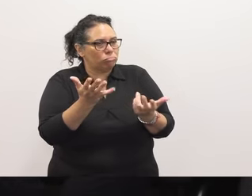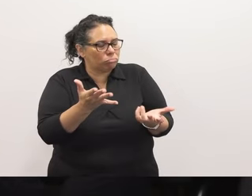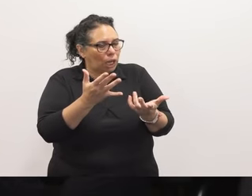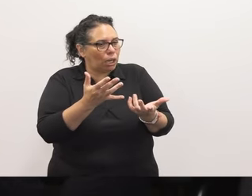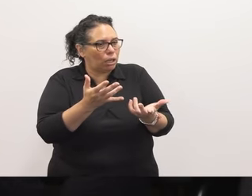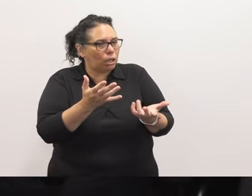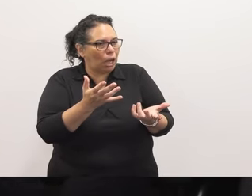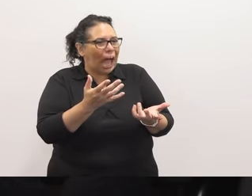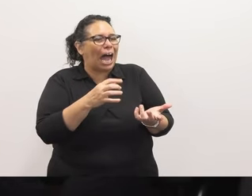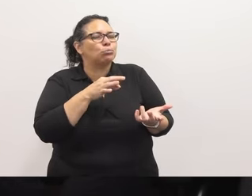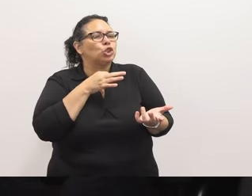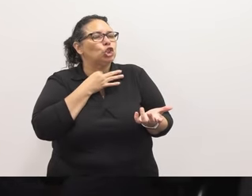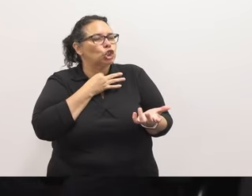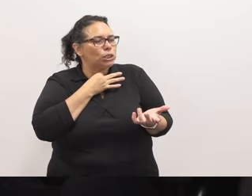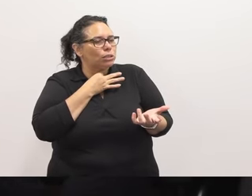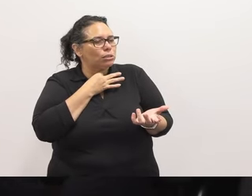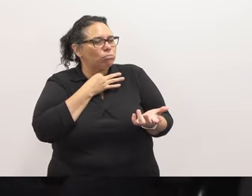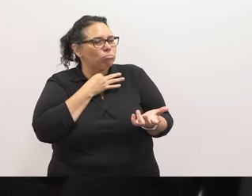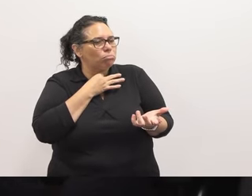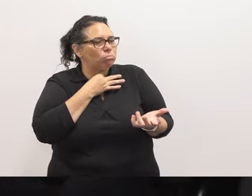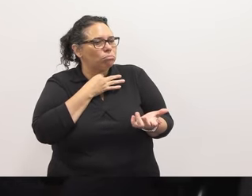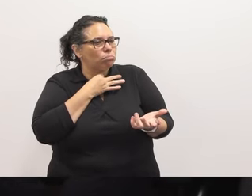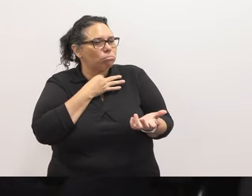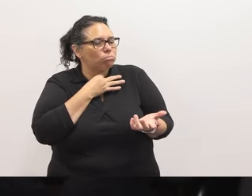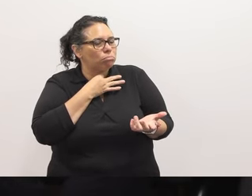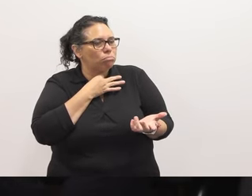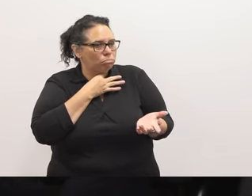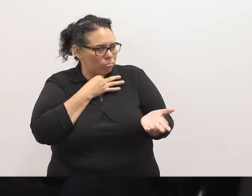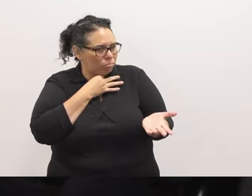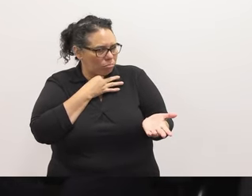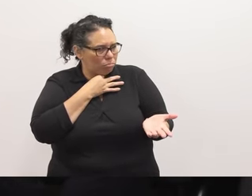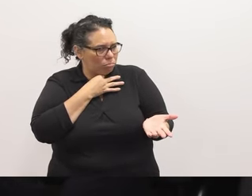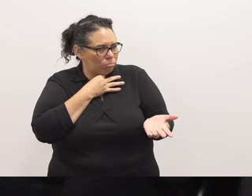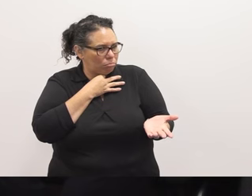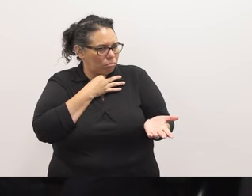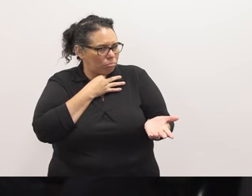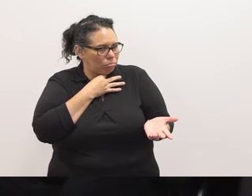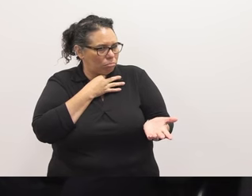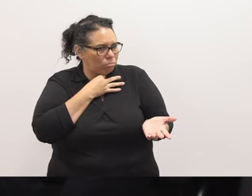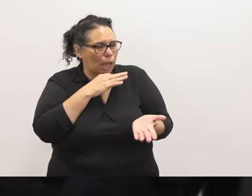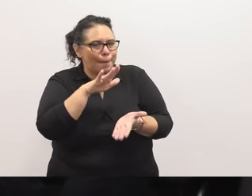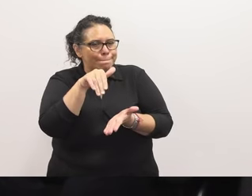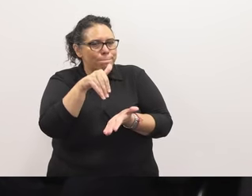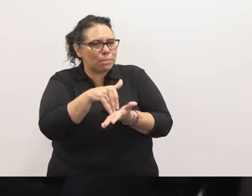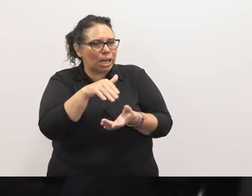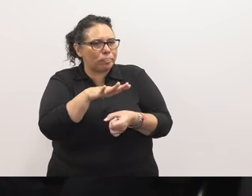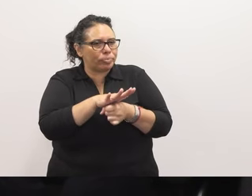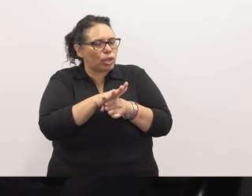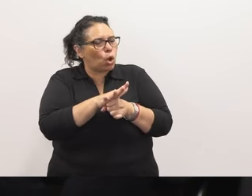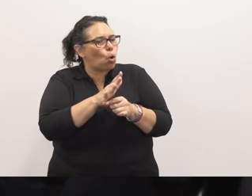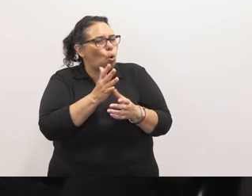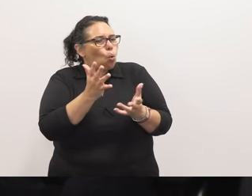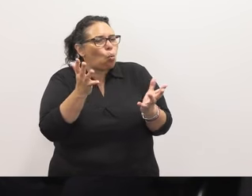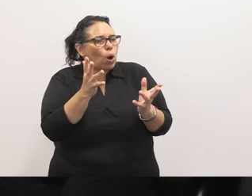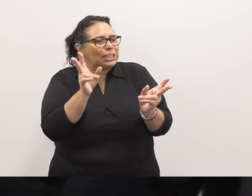I'm curious to hear, mid pandemic, what do you think was the subject that was the hardest